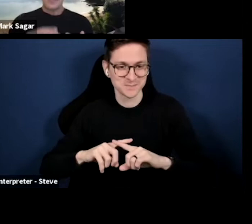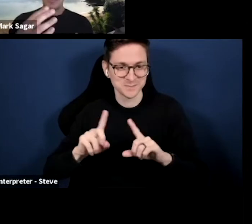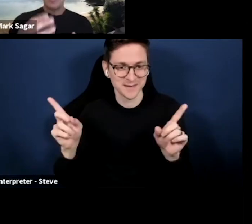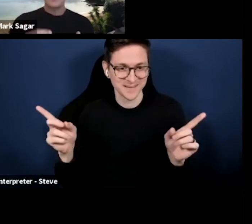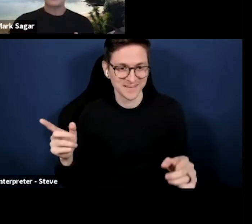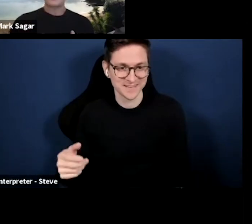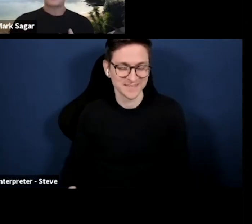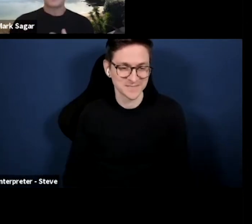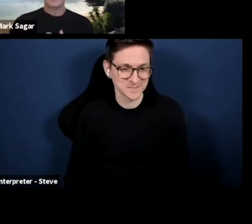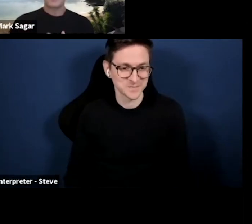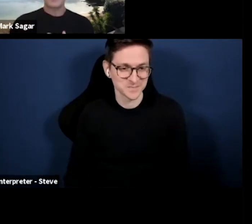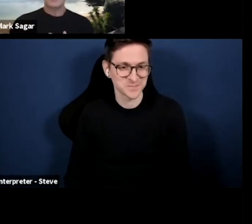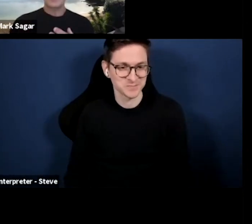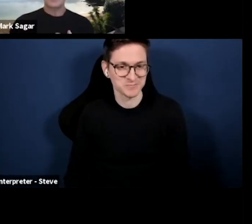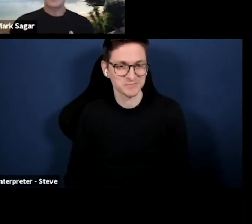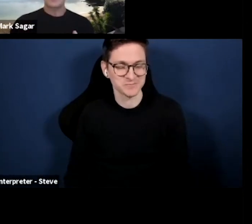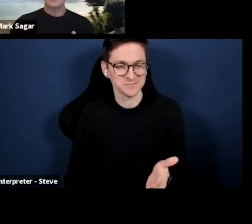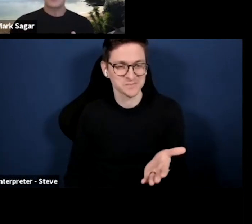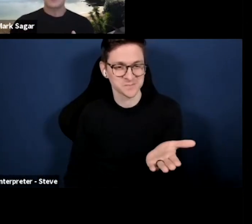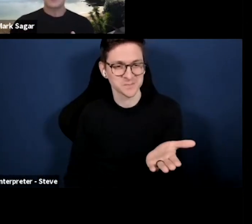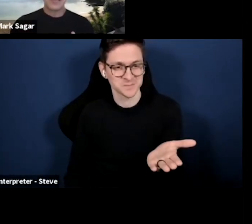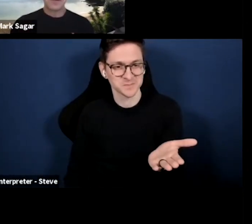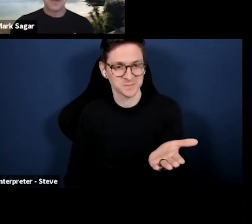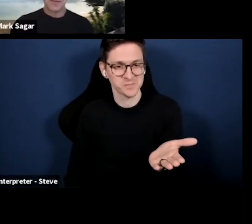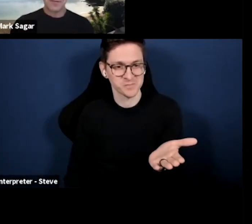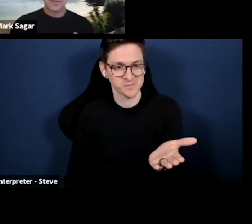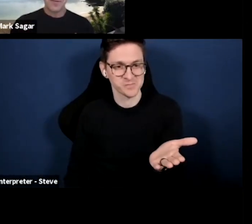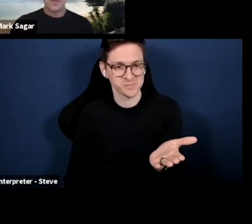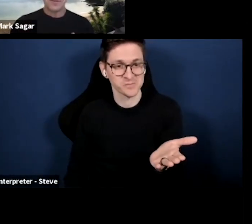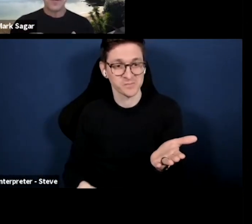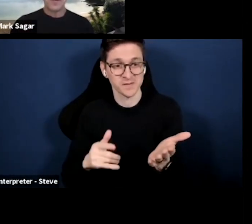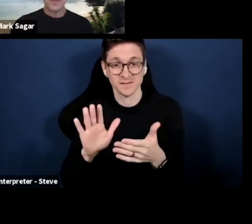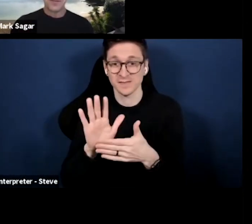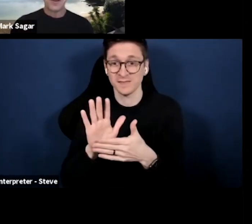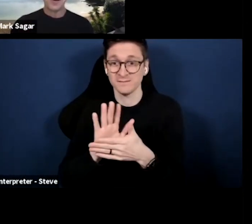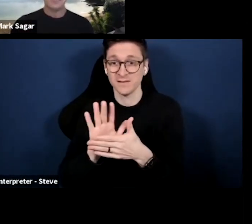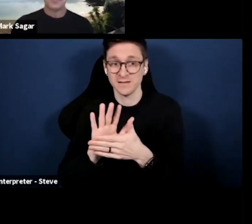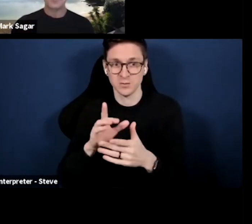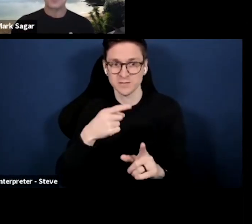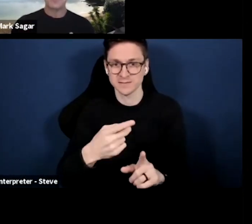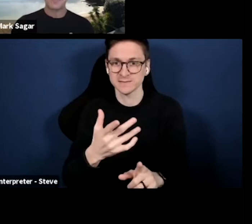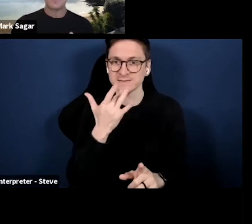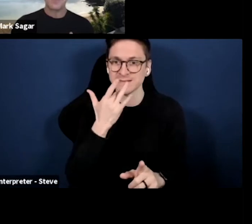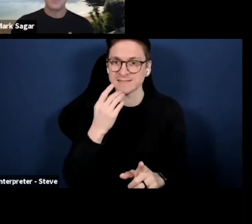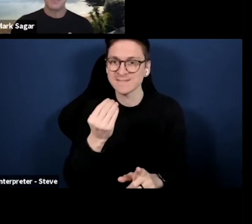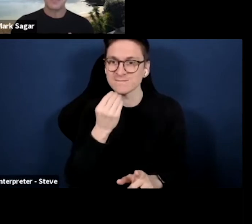in this video here she's having food for the first time so she's having a fundamentally new